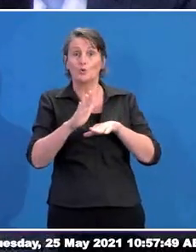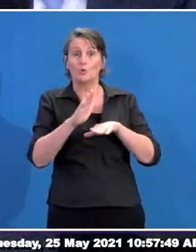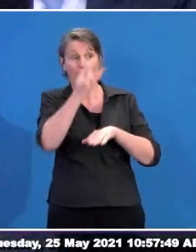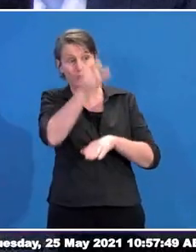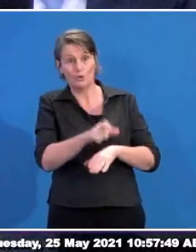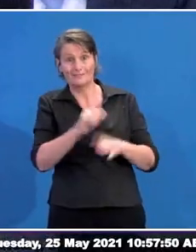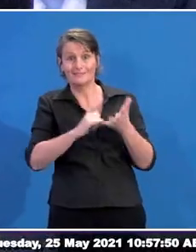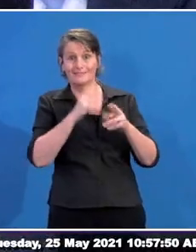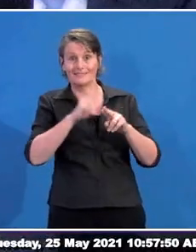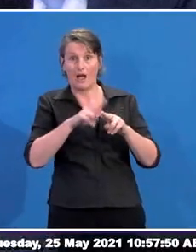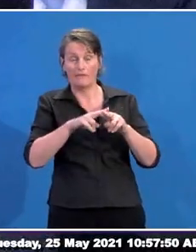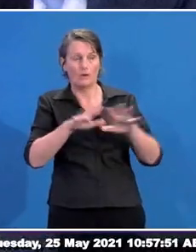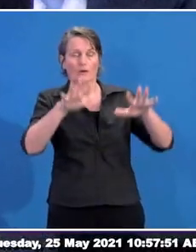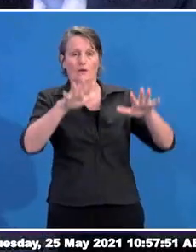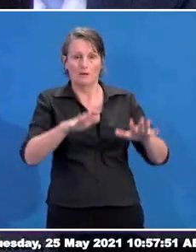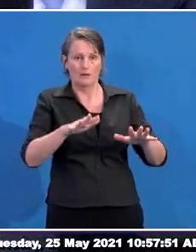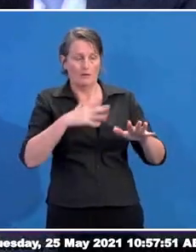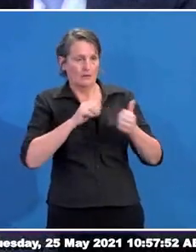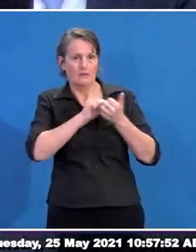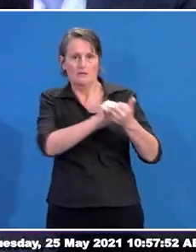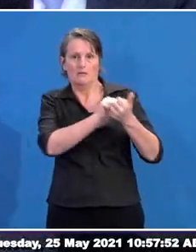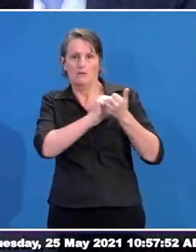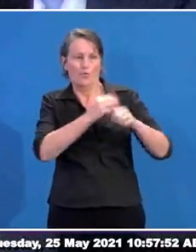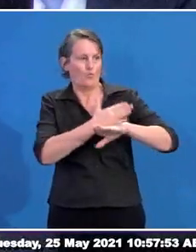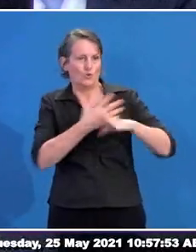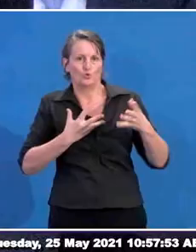And so I collaborated, I felt like it was a genuine collaboration